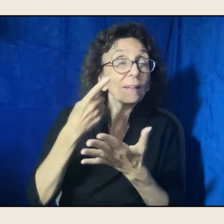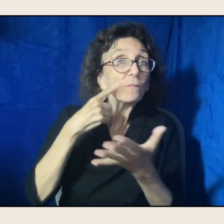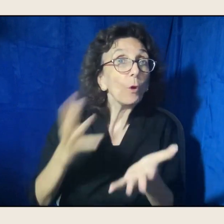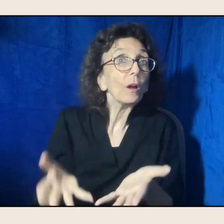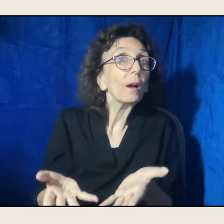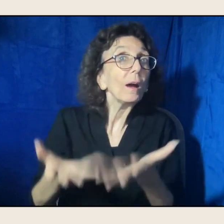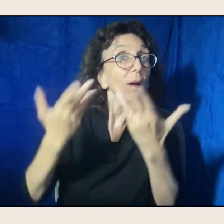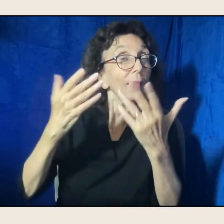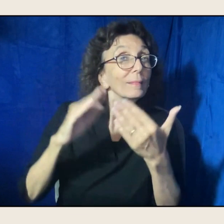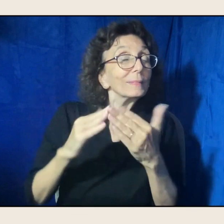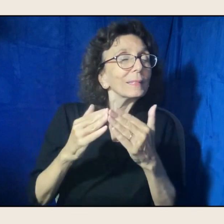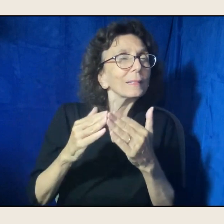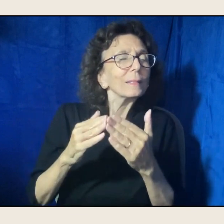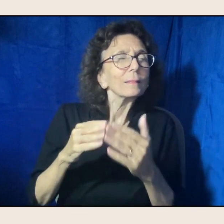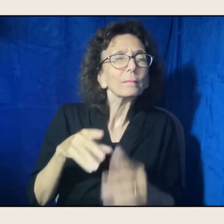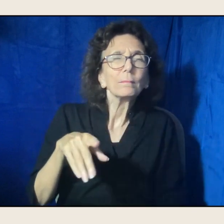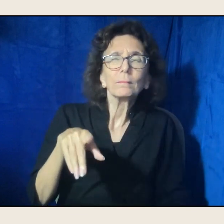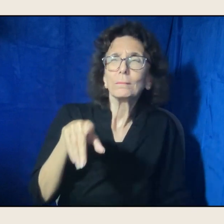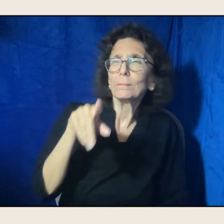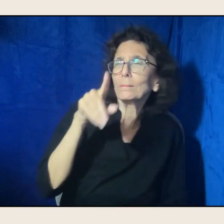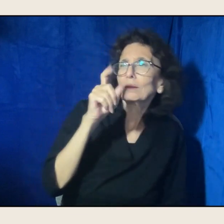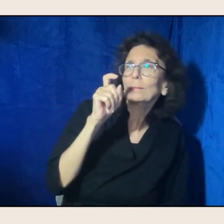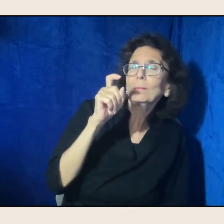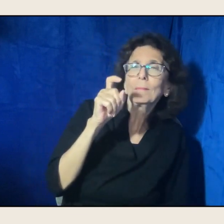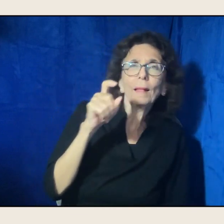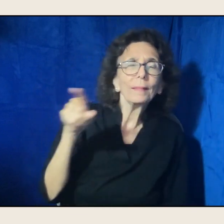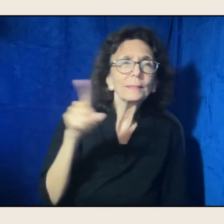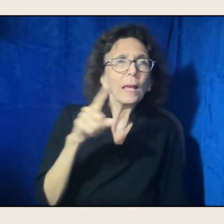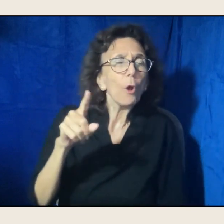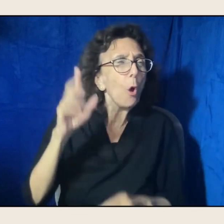they talk about all this money needed to be raised